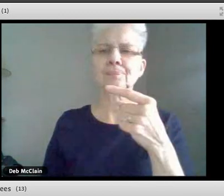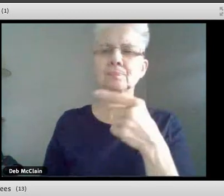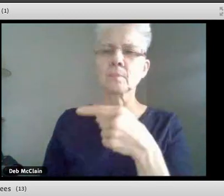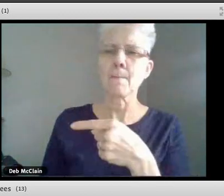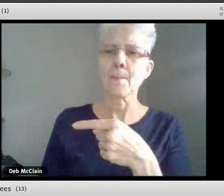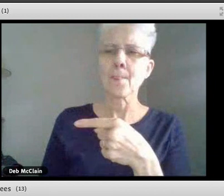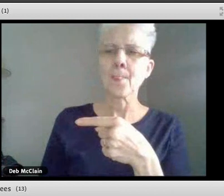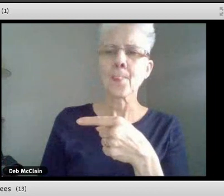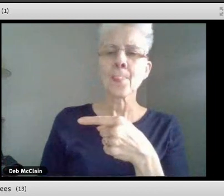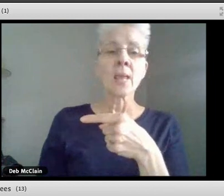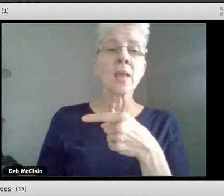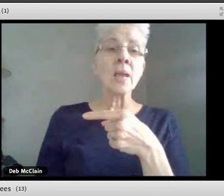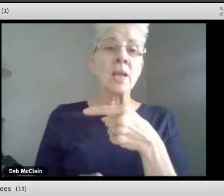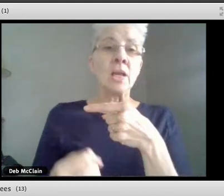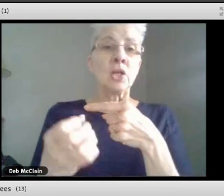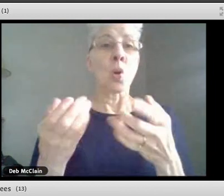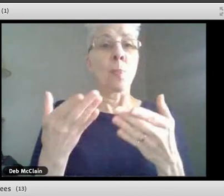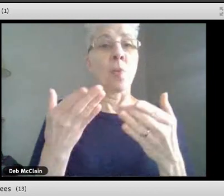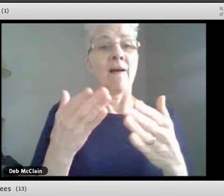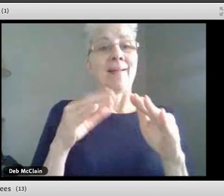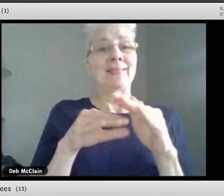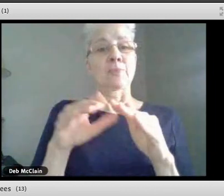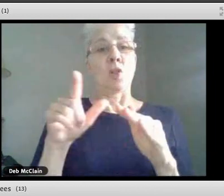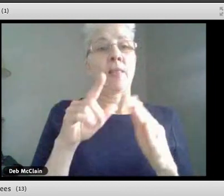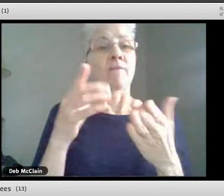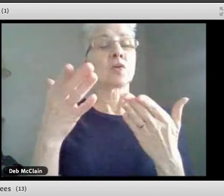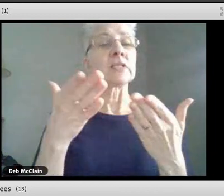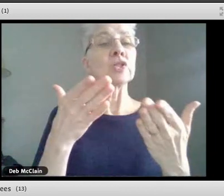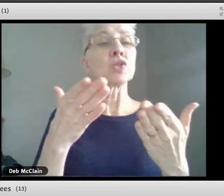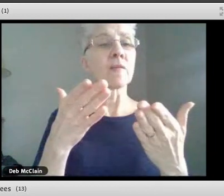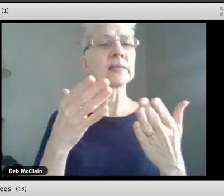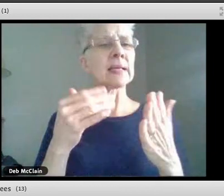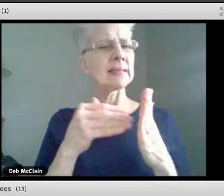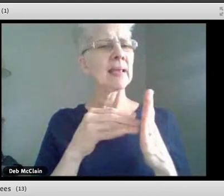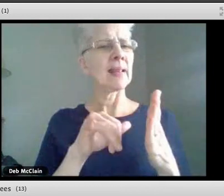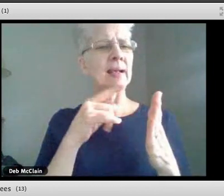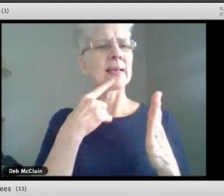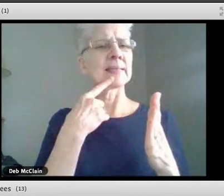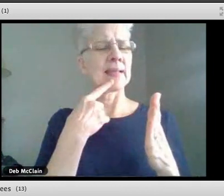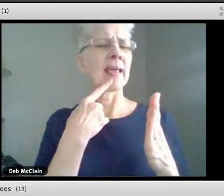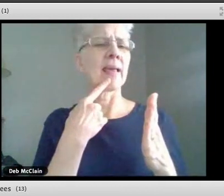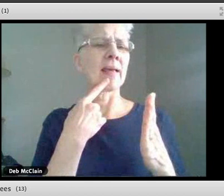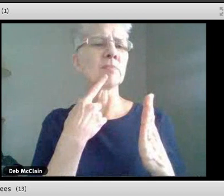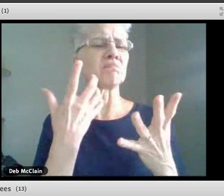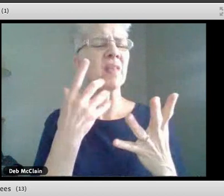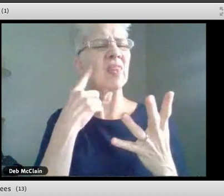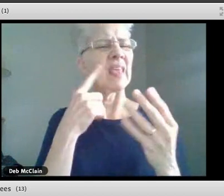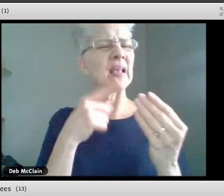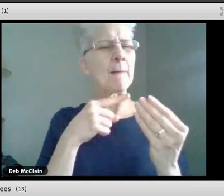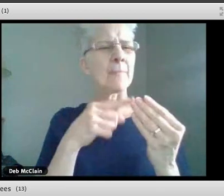So providing accessible library services... Again, like I said in the beginning, you know, think about knowing your community.